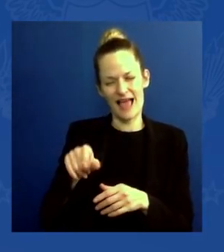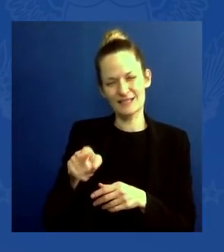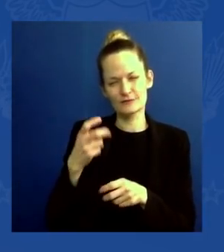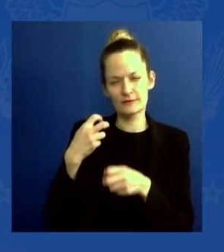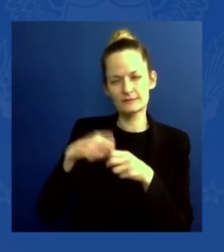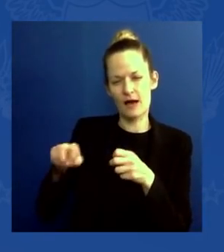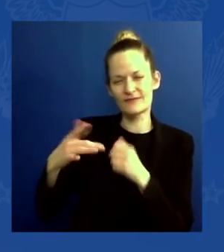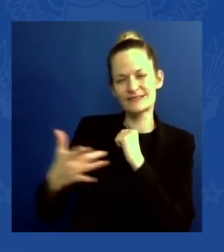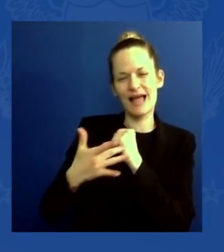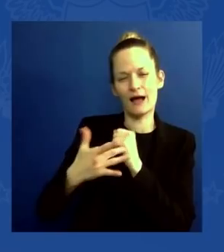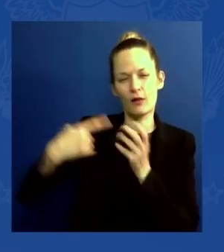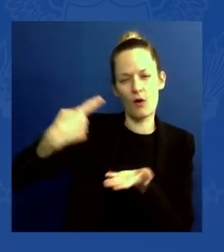So.